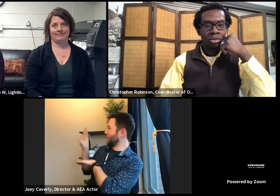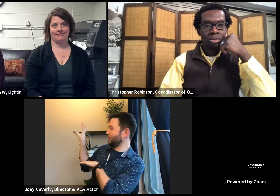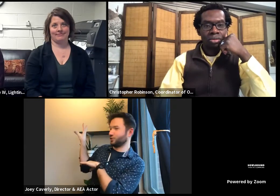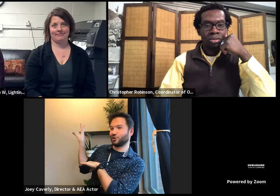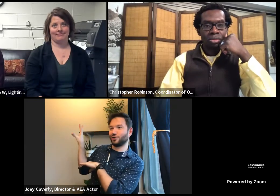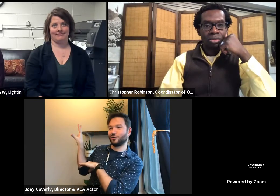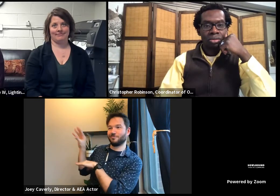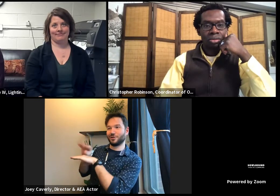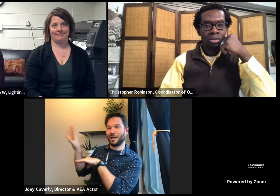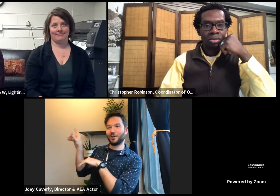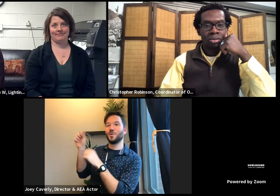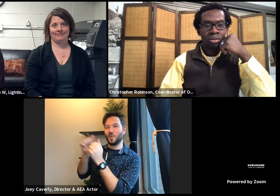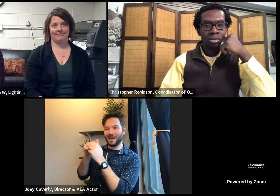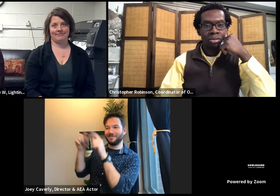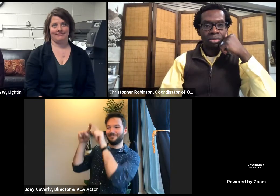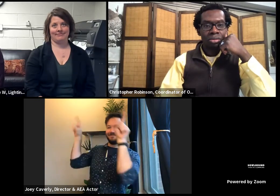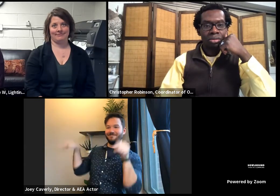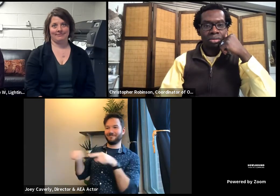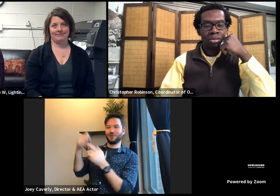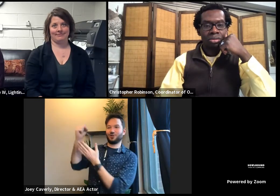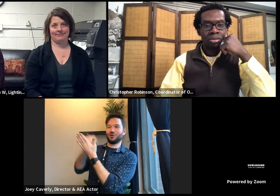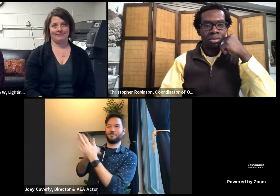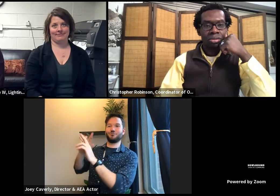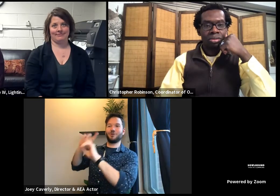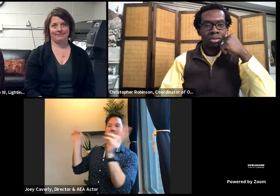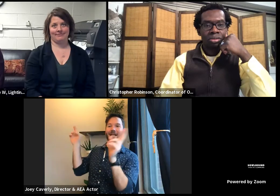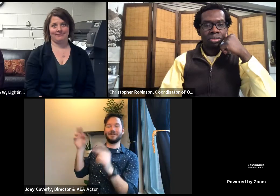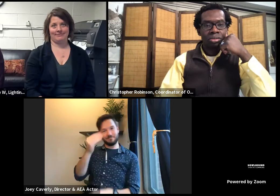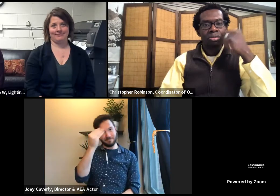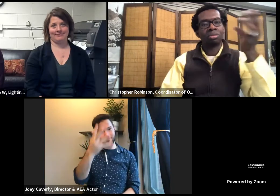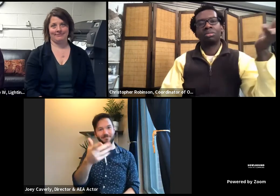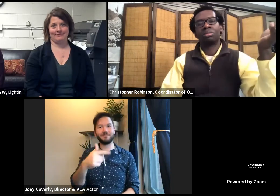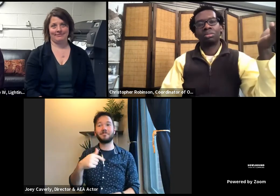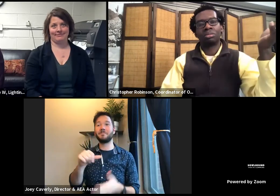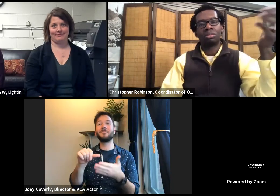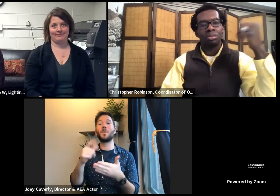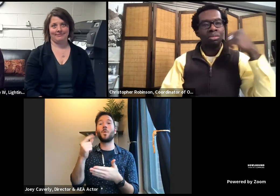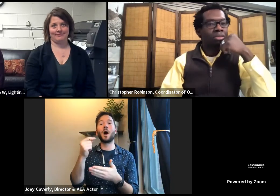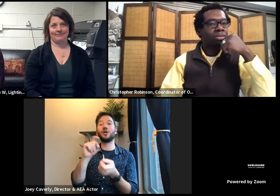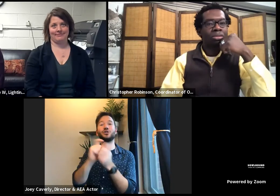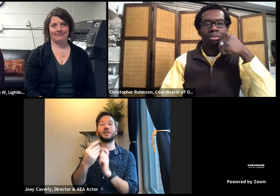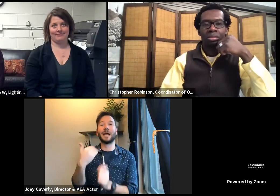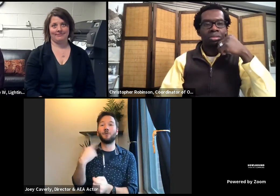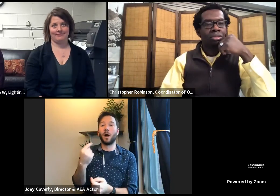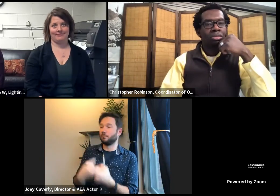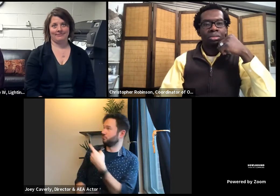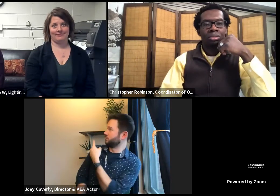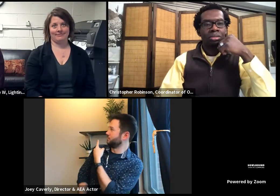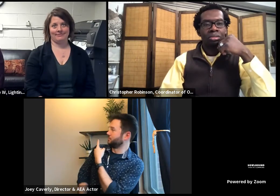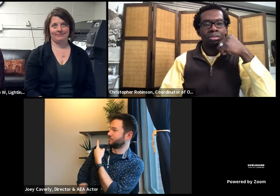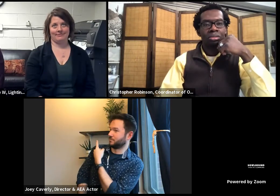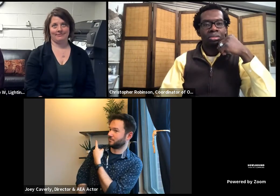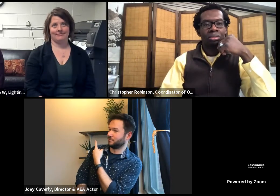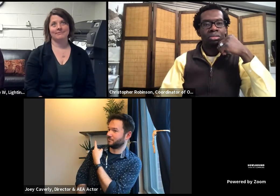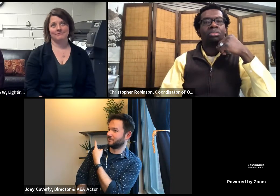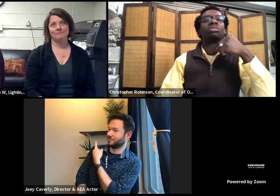In my case, we developed a really simple solution, which was that we projected a version of the script-- Oh. In the room.